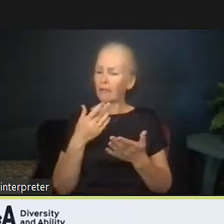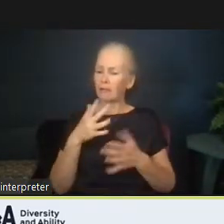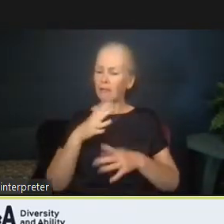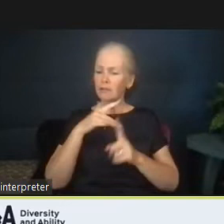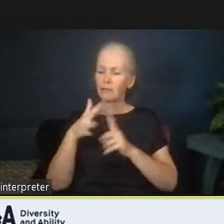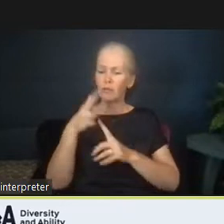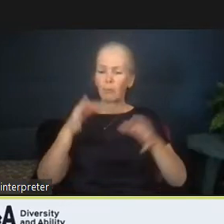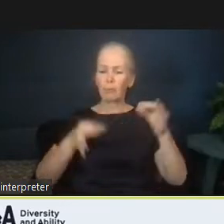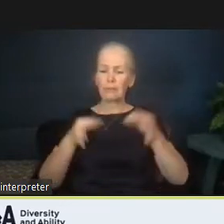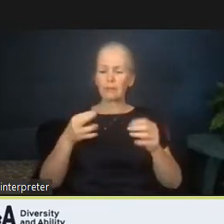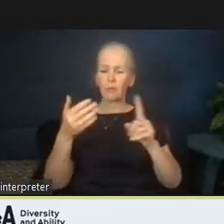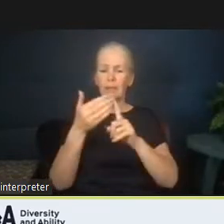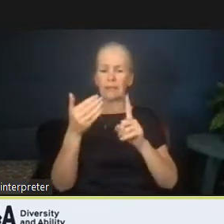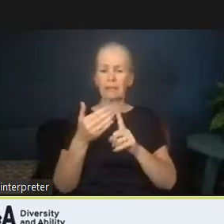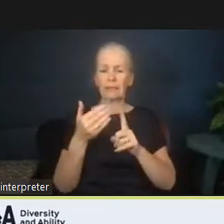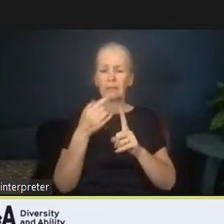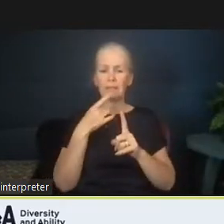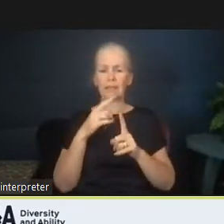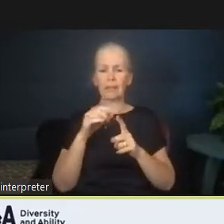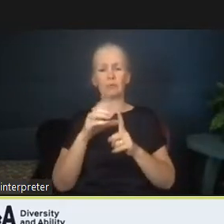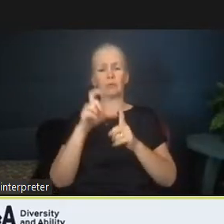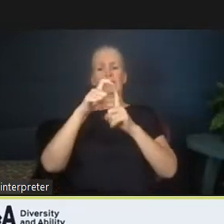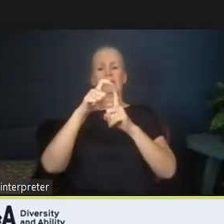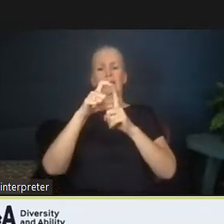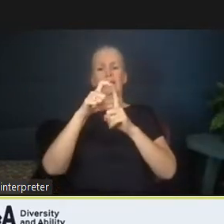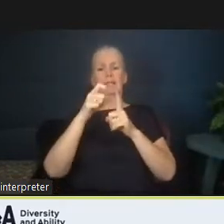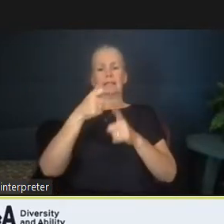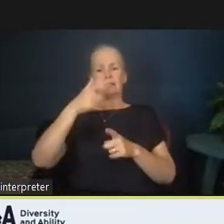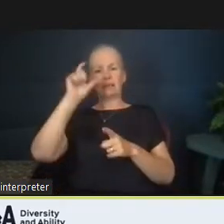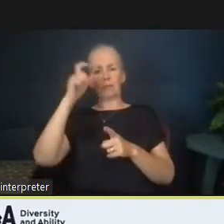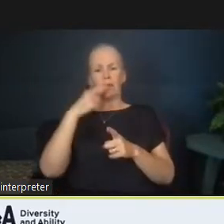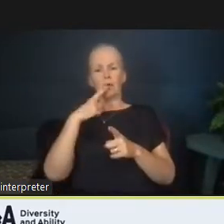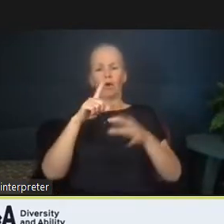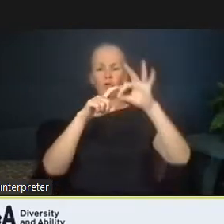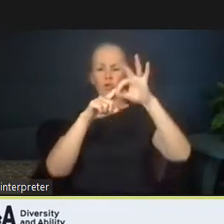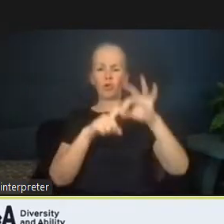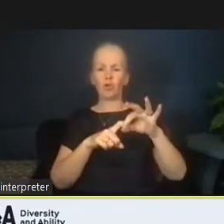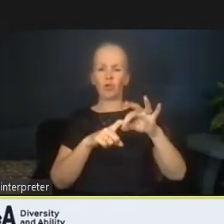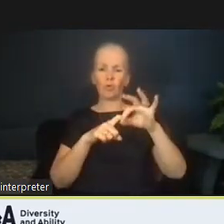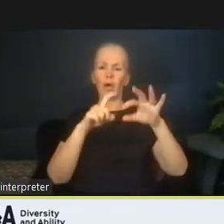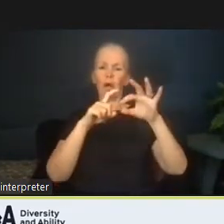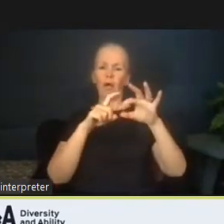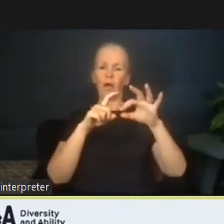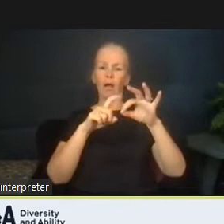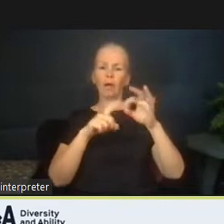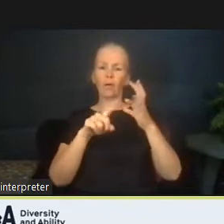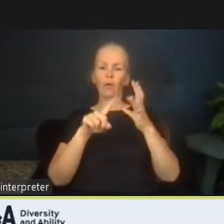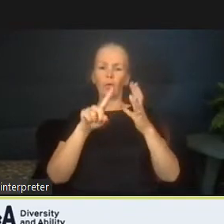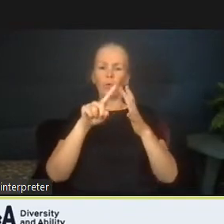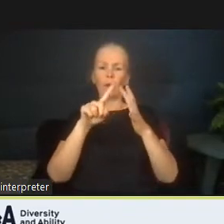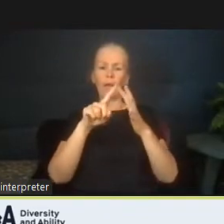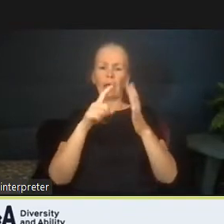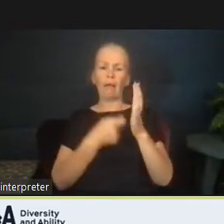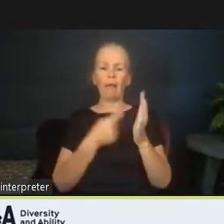which is my capital D Disabled, my capital Q Queer, and the they/them pronouns that I do use